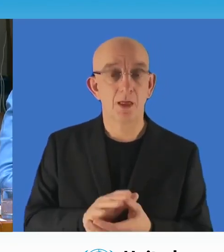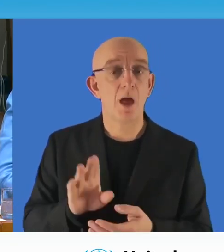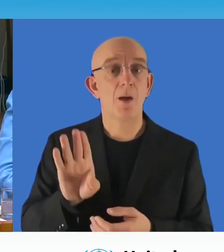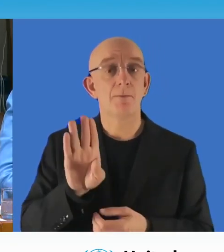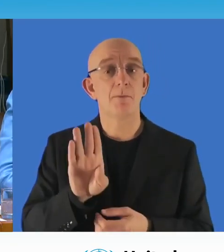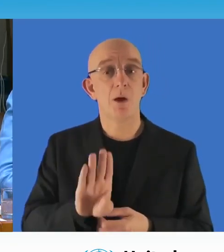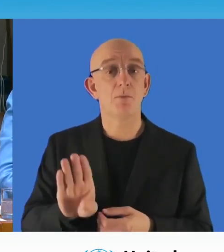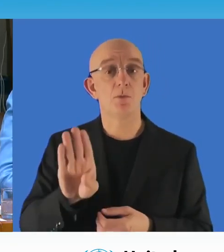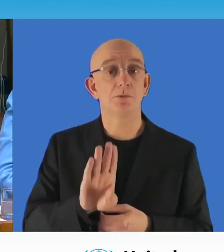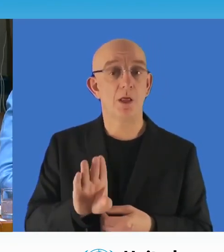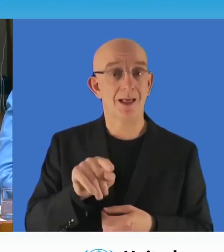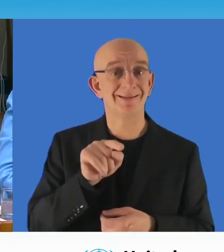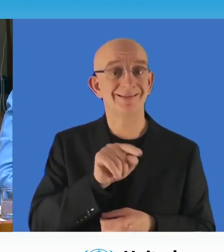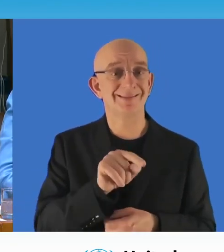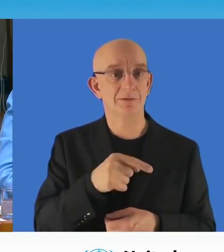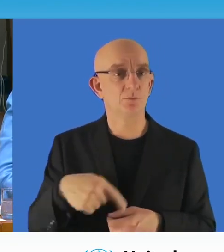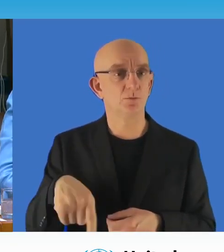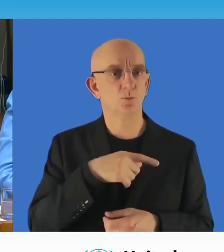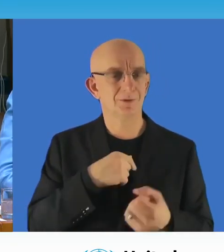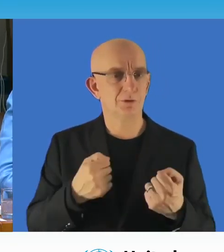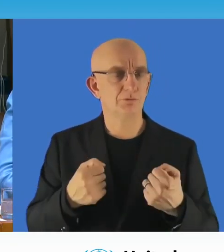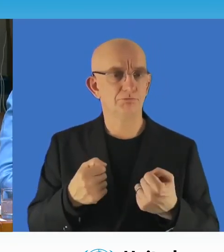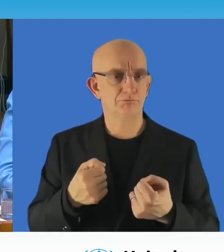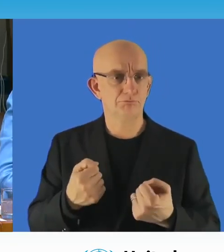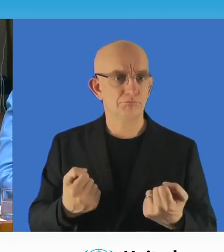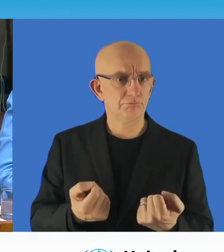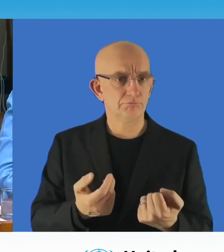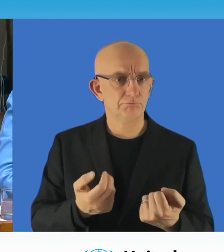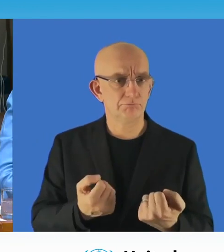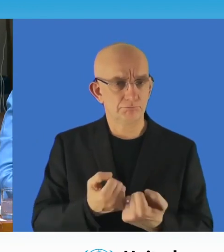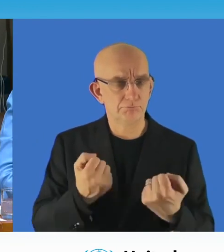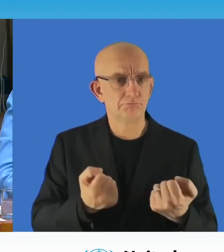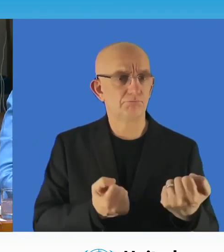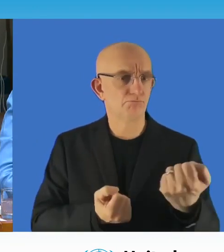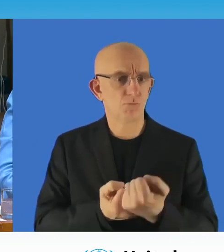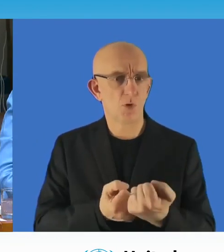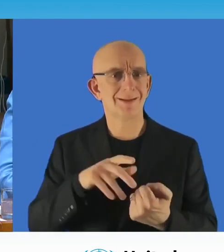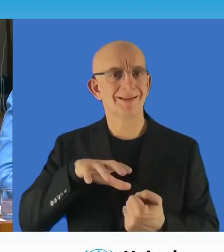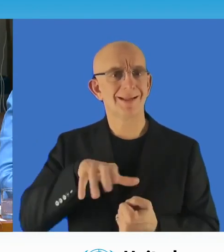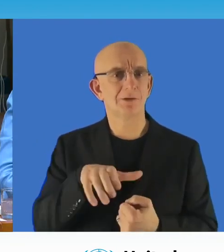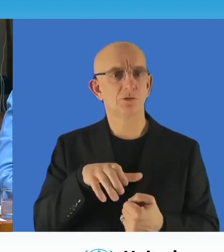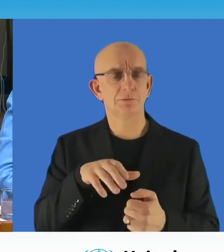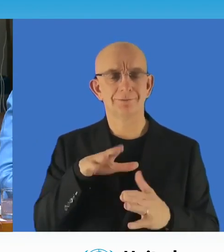app that collects data on and from persons with disabilities to inform a more inclusive